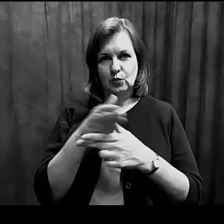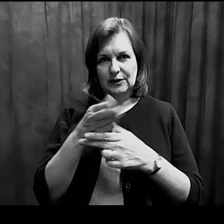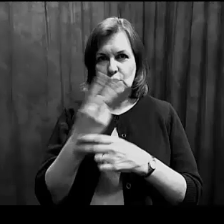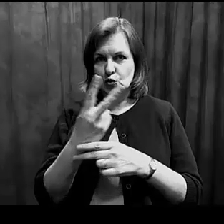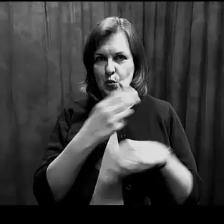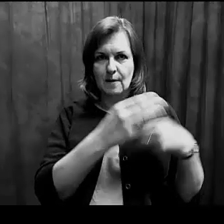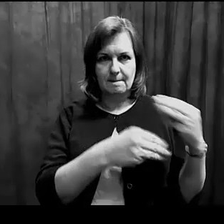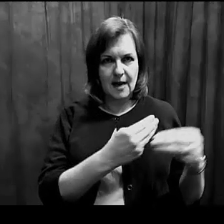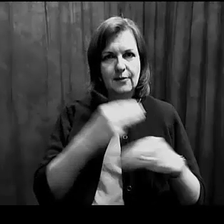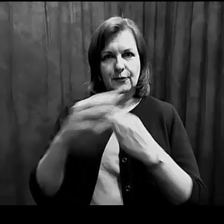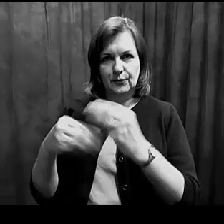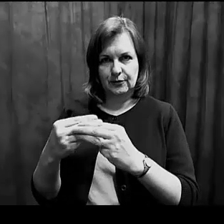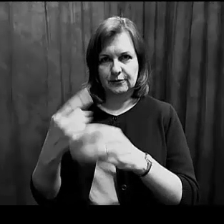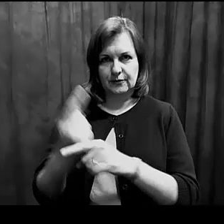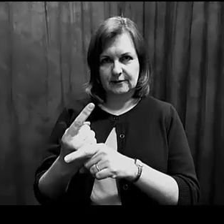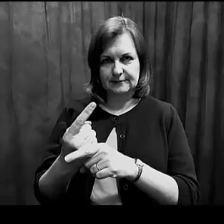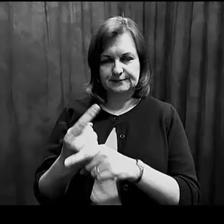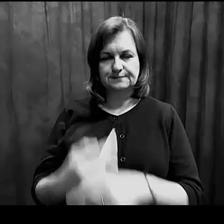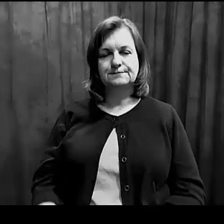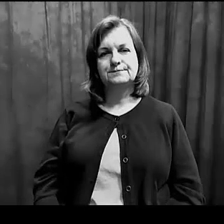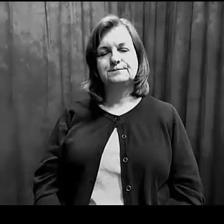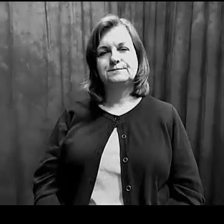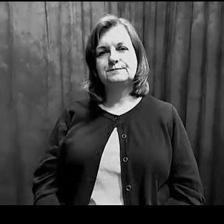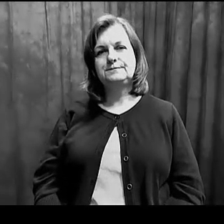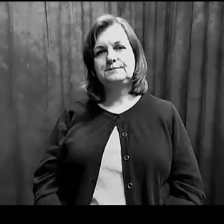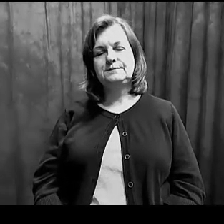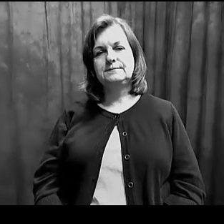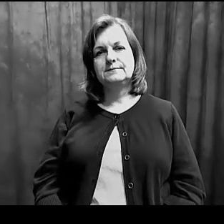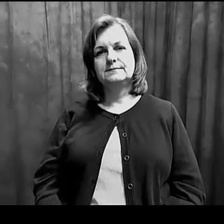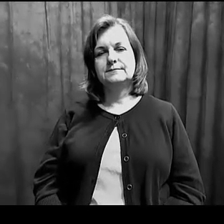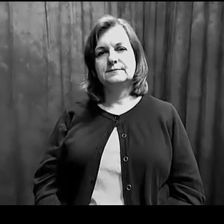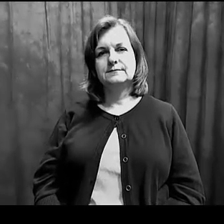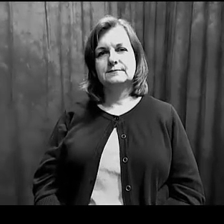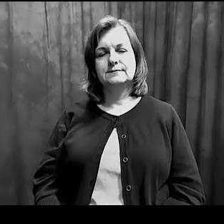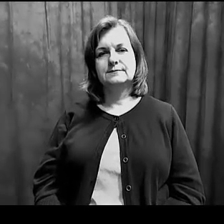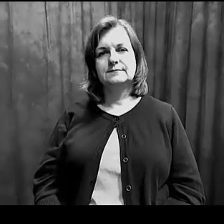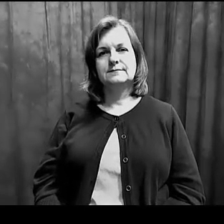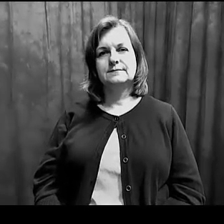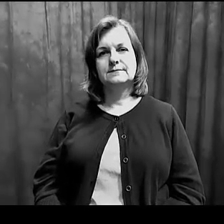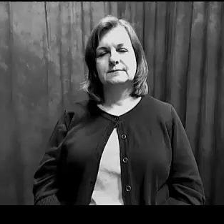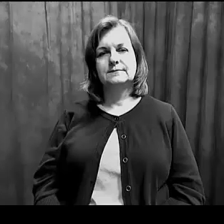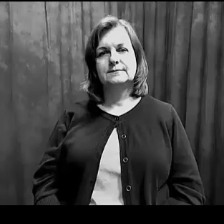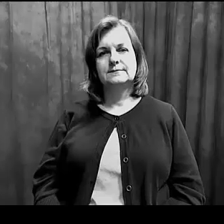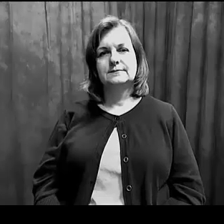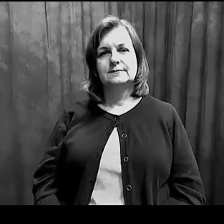of two water molecules